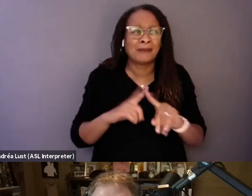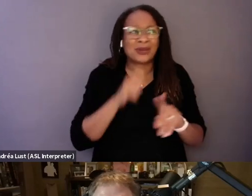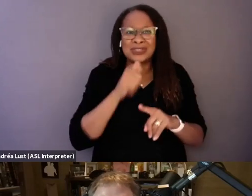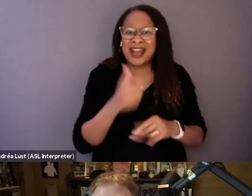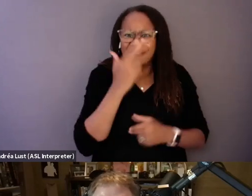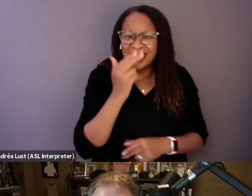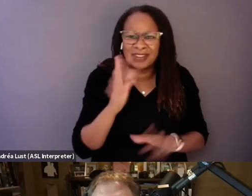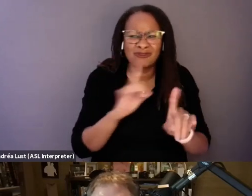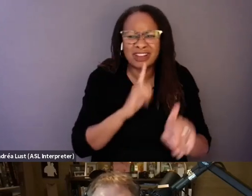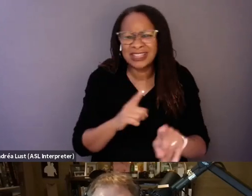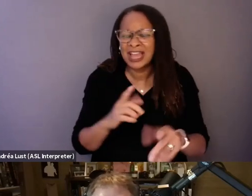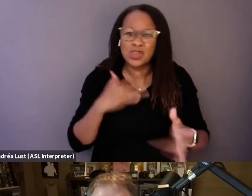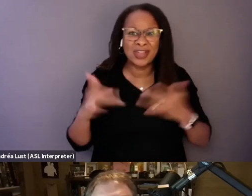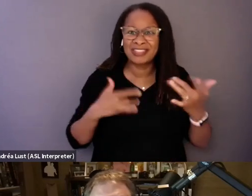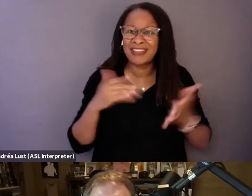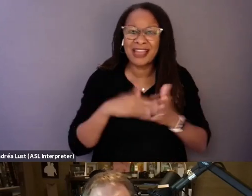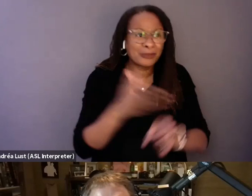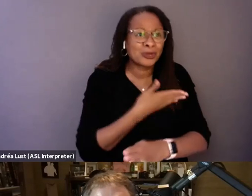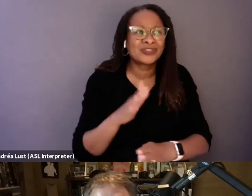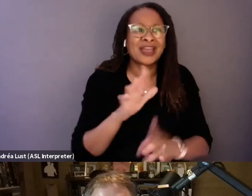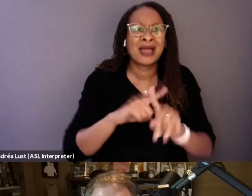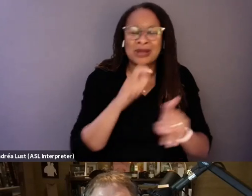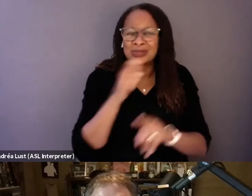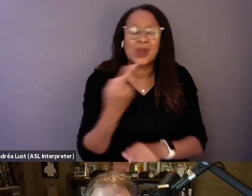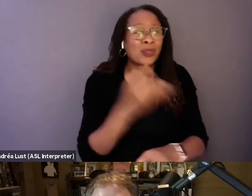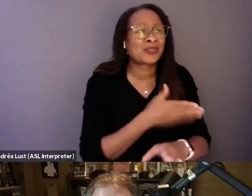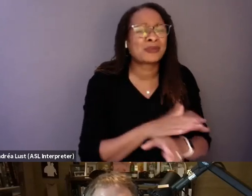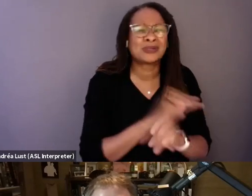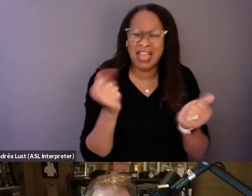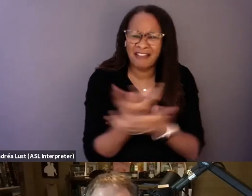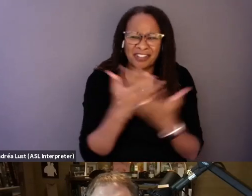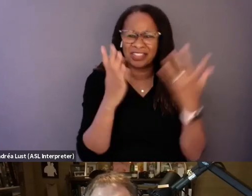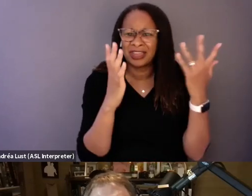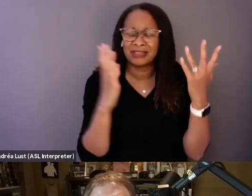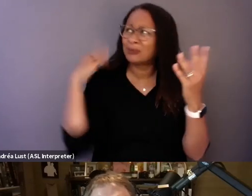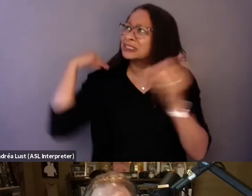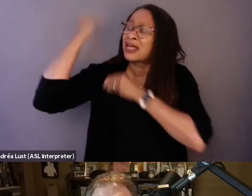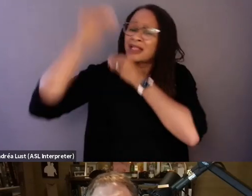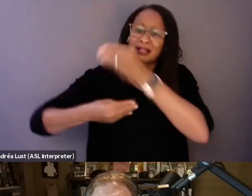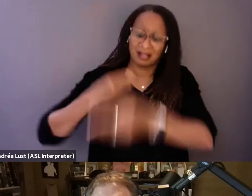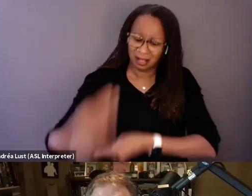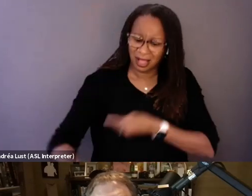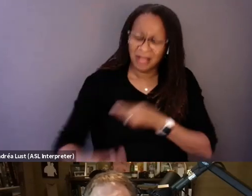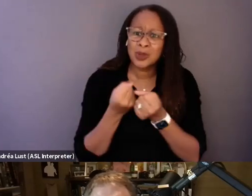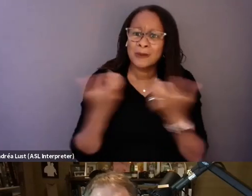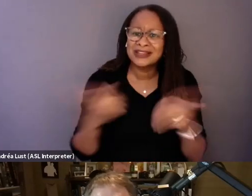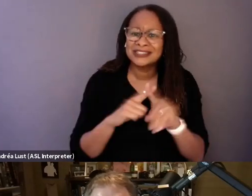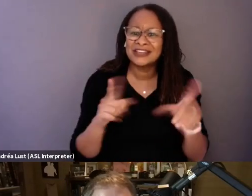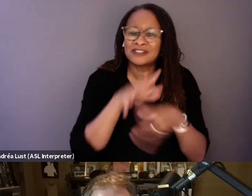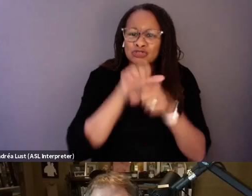You were thrilling at the music, but it wasn't just music. It was something that transcended so many different traditional categories